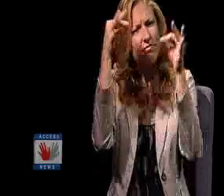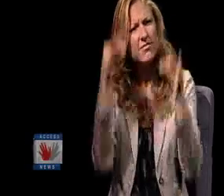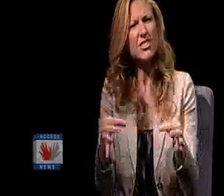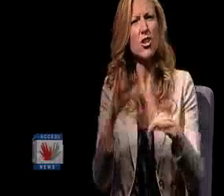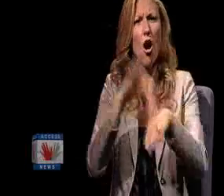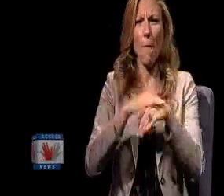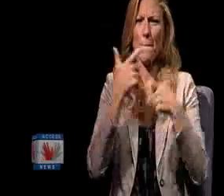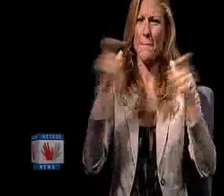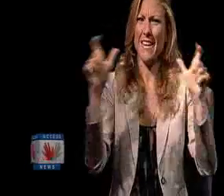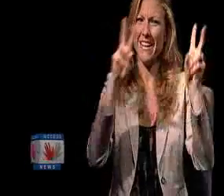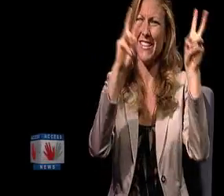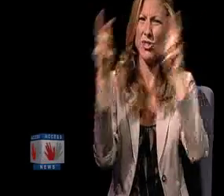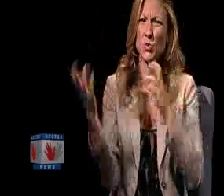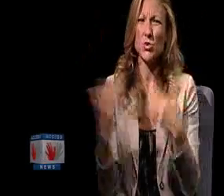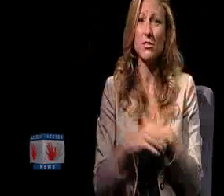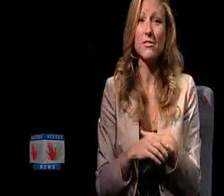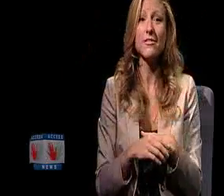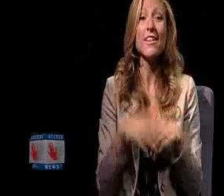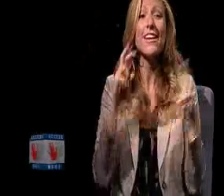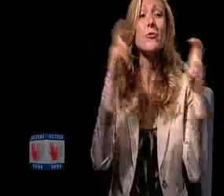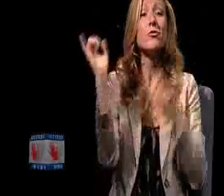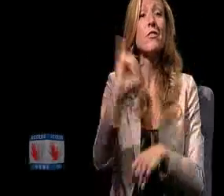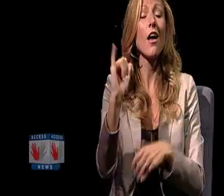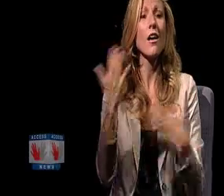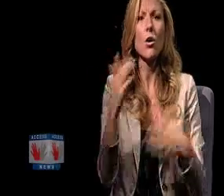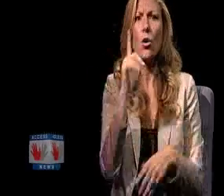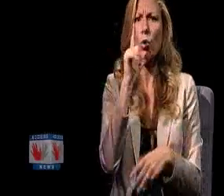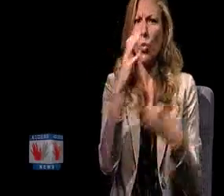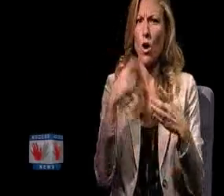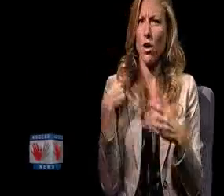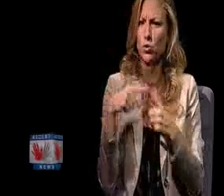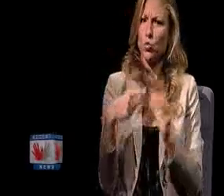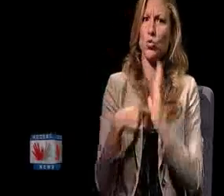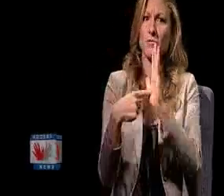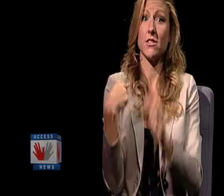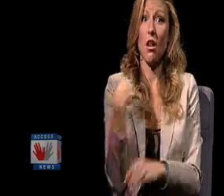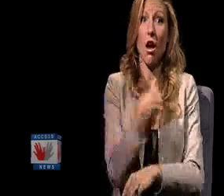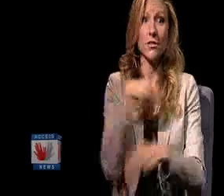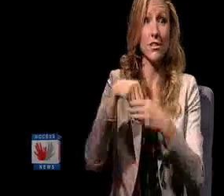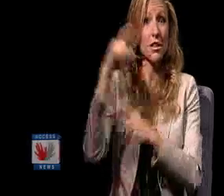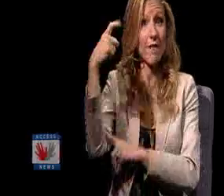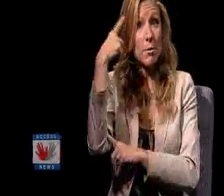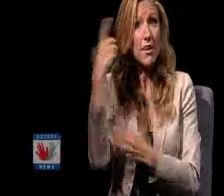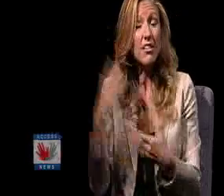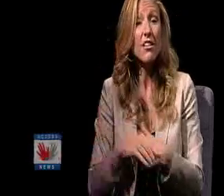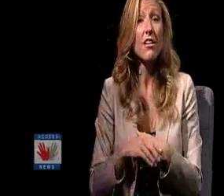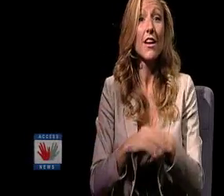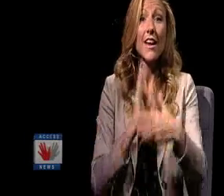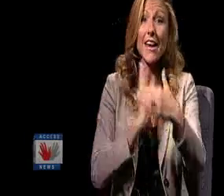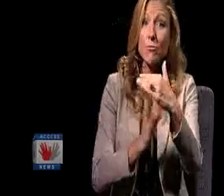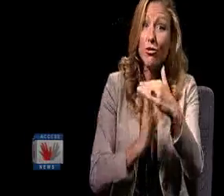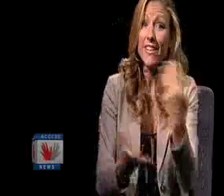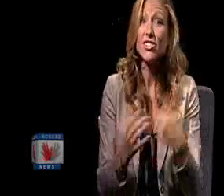How can we make informed decisions on the big issues; issues like who do we want to represent us in government,